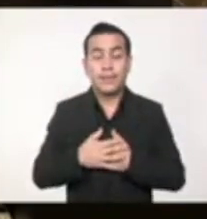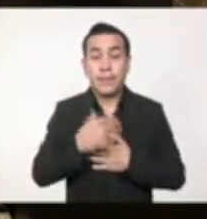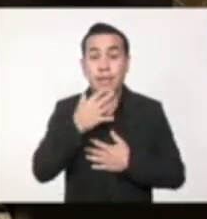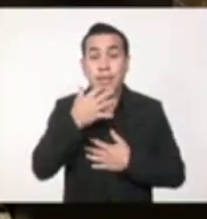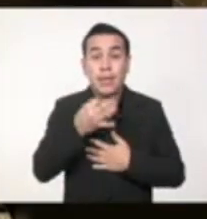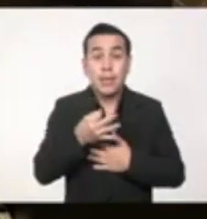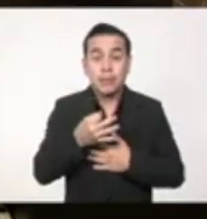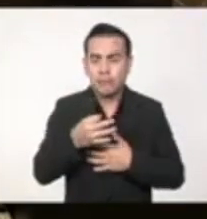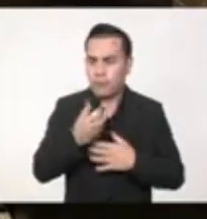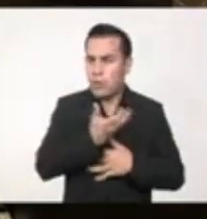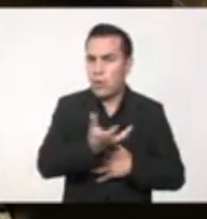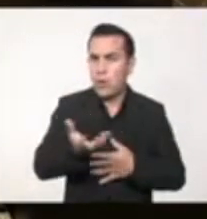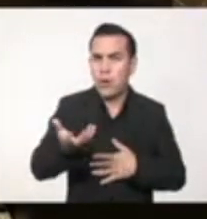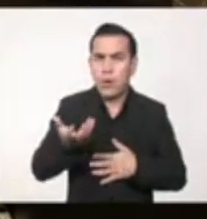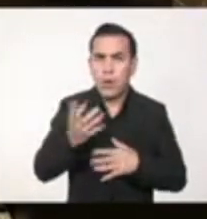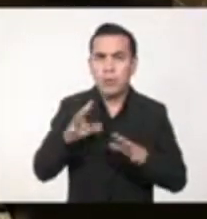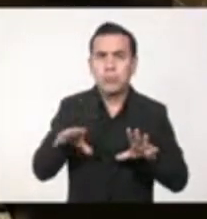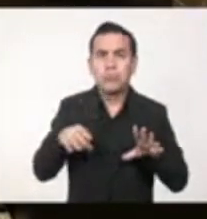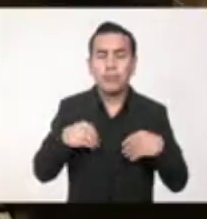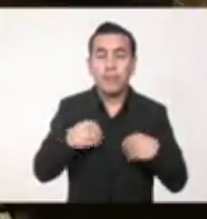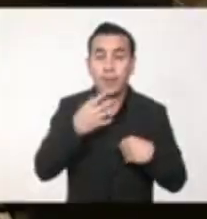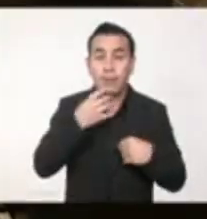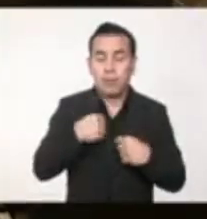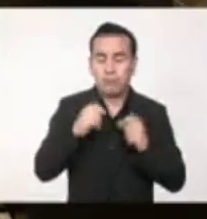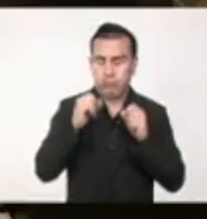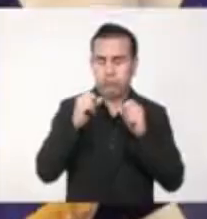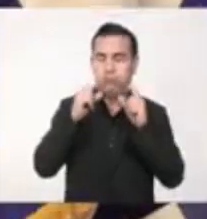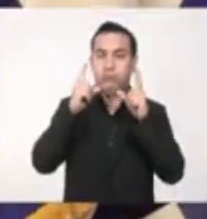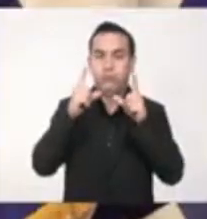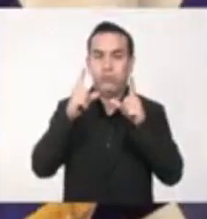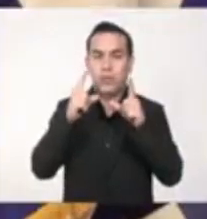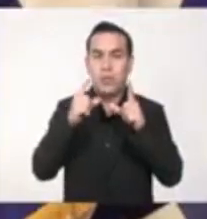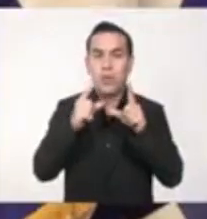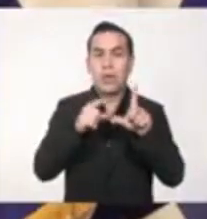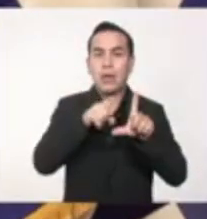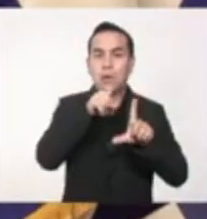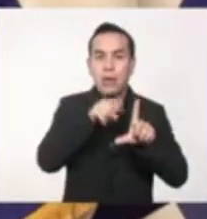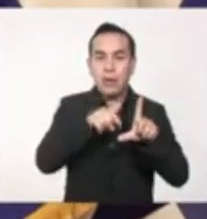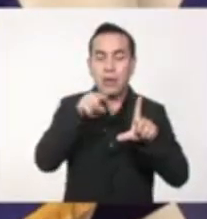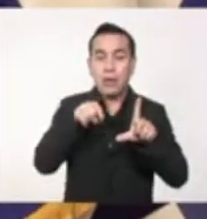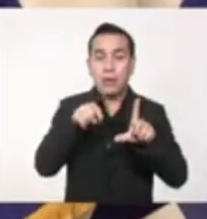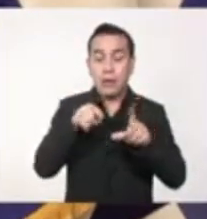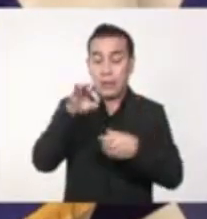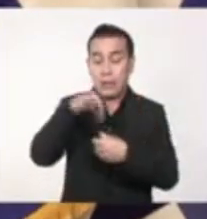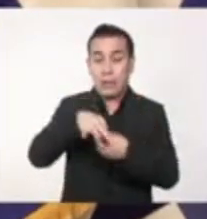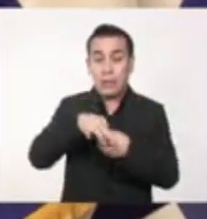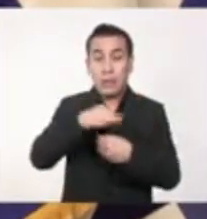even the result surprised me because in the presidential elections we got one point